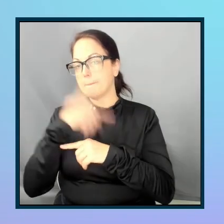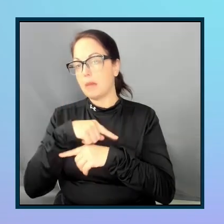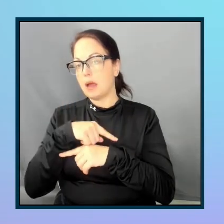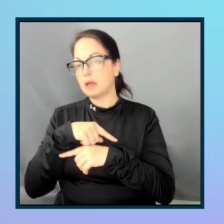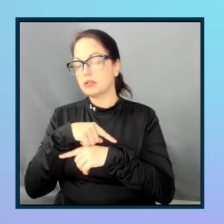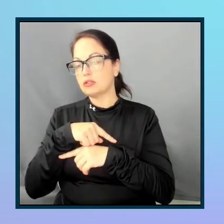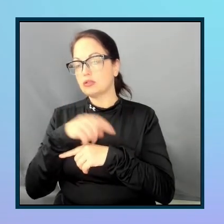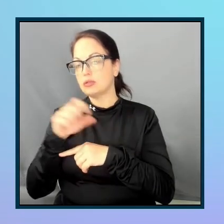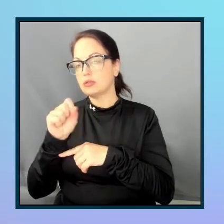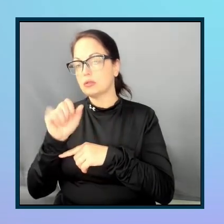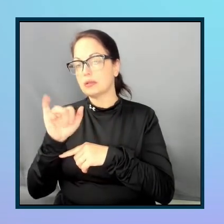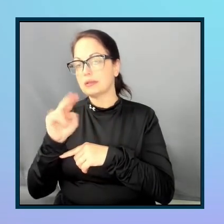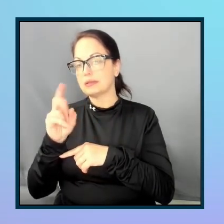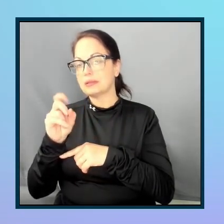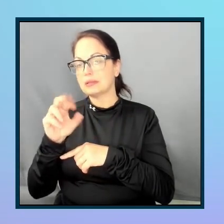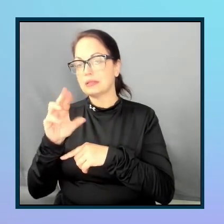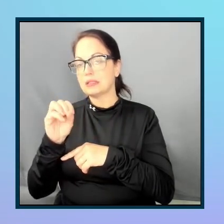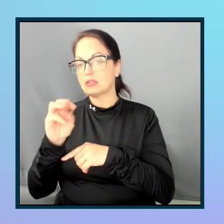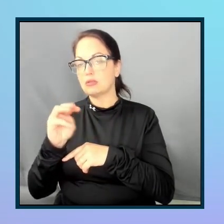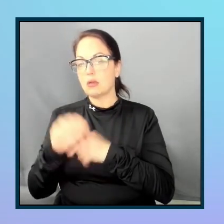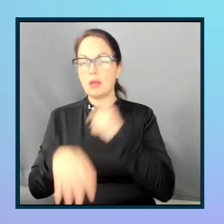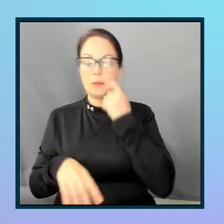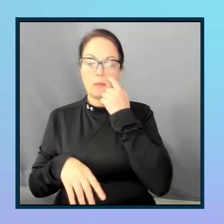Do you have any tips for shedding that?